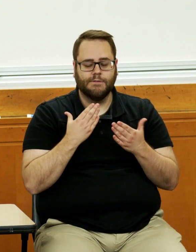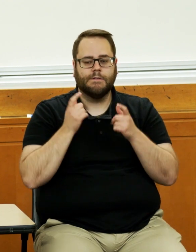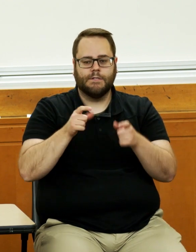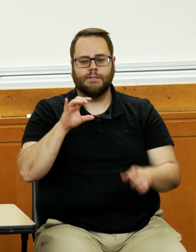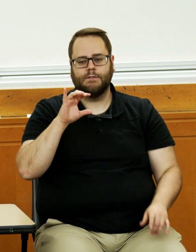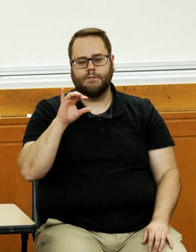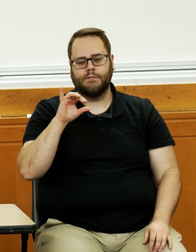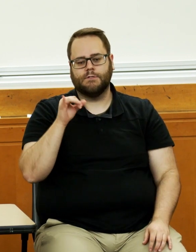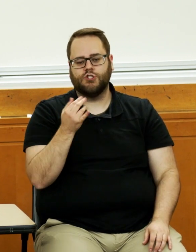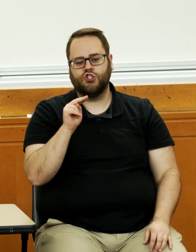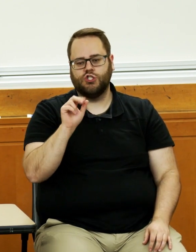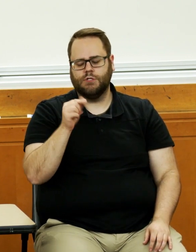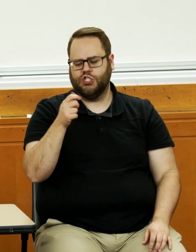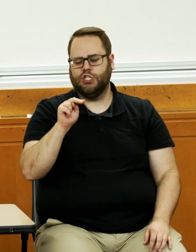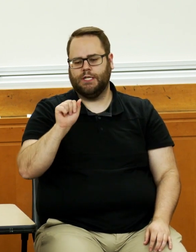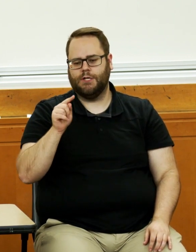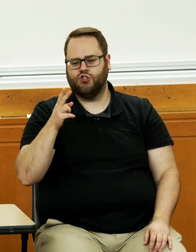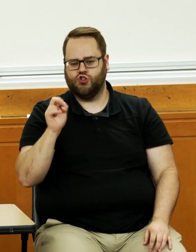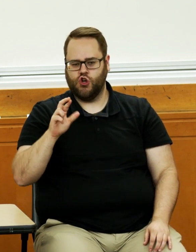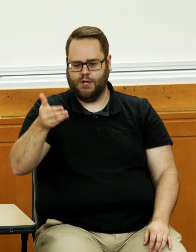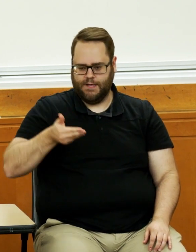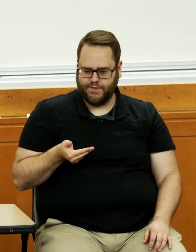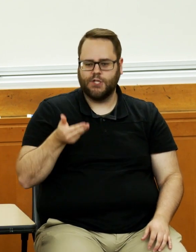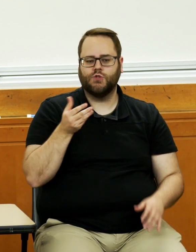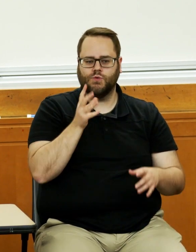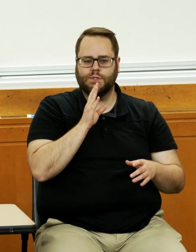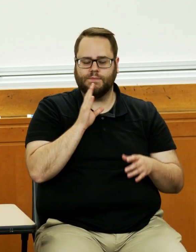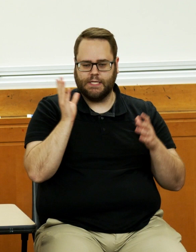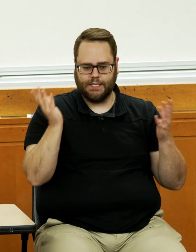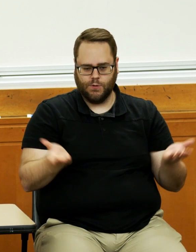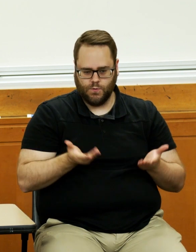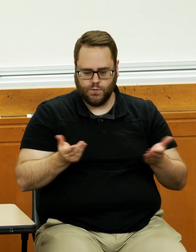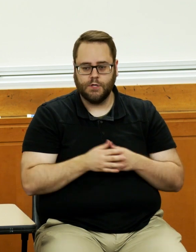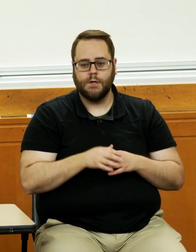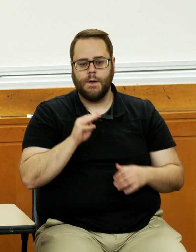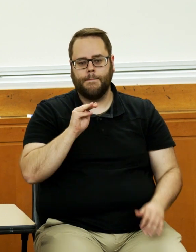for the invitation to speak at this year's Tzedek Lecture. I'd also like to thank Melissa Gustafson,